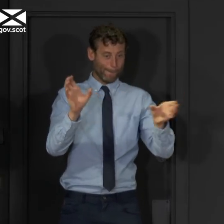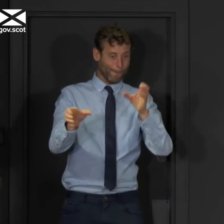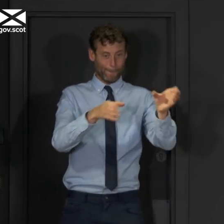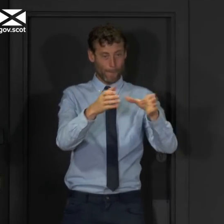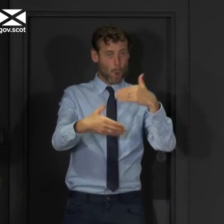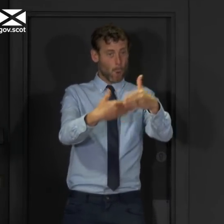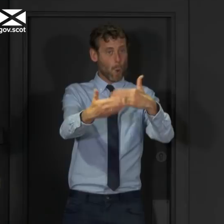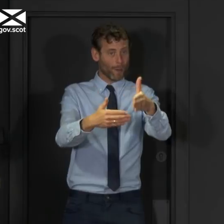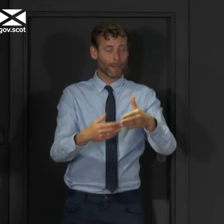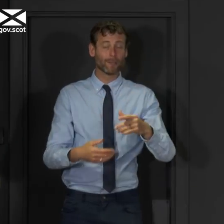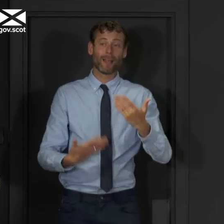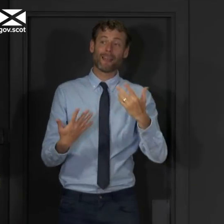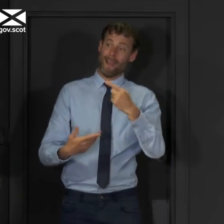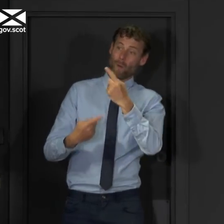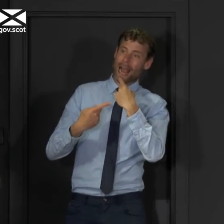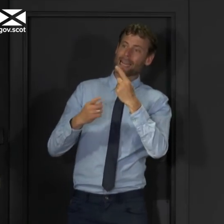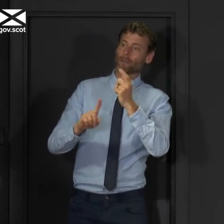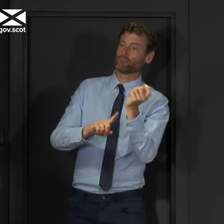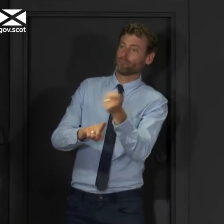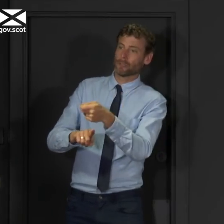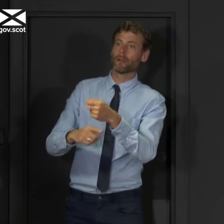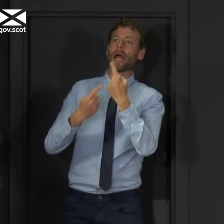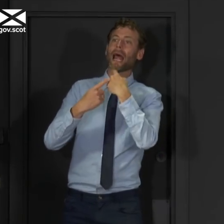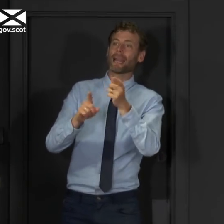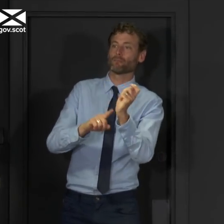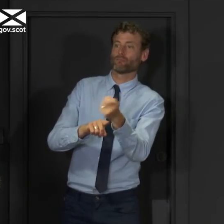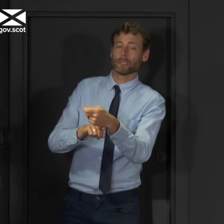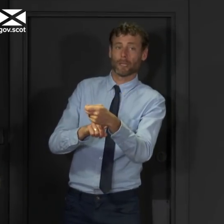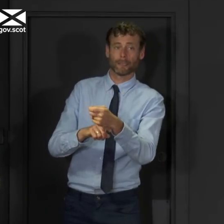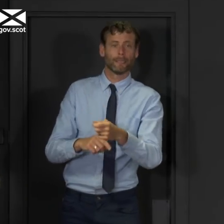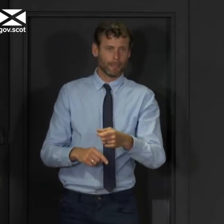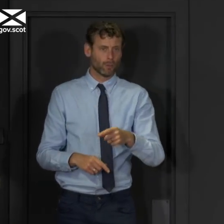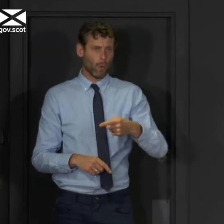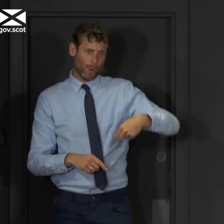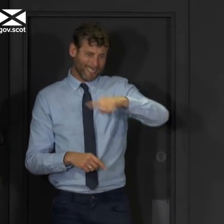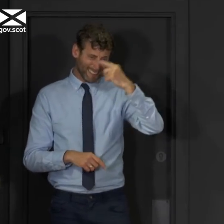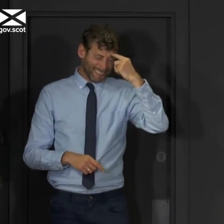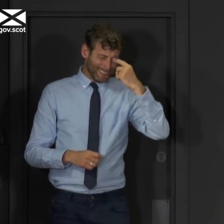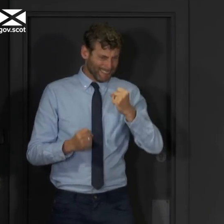about day in and day out. That will be an ion laser focus from this government, working